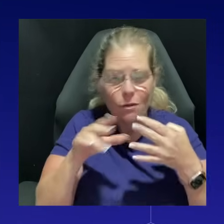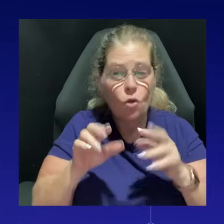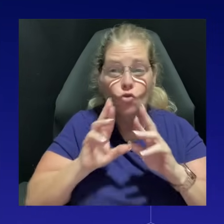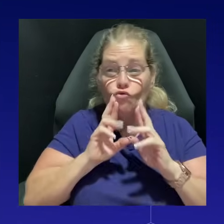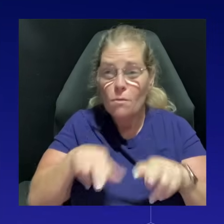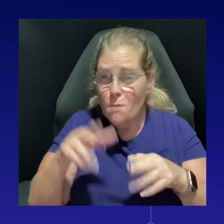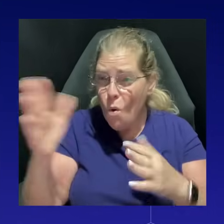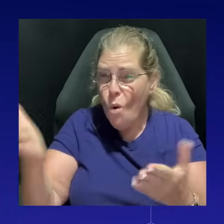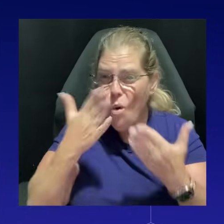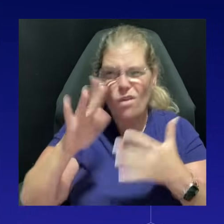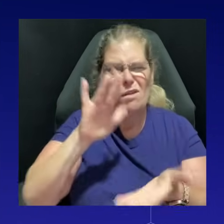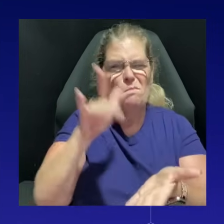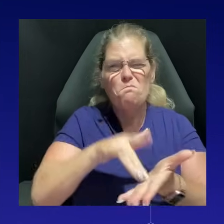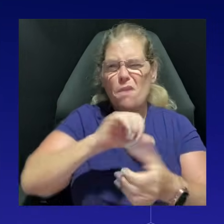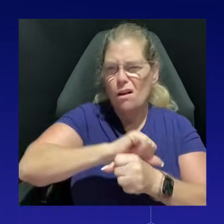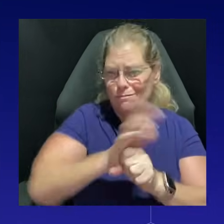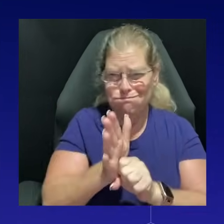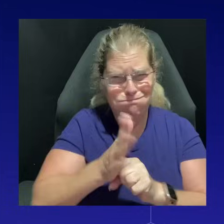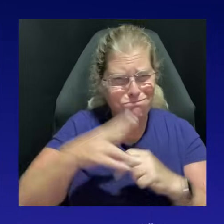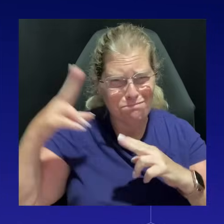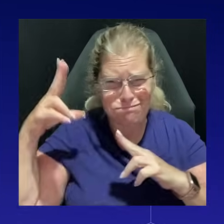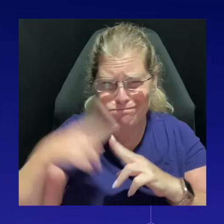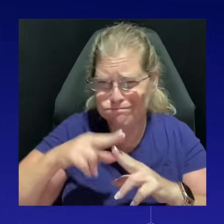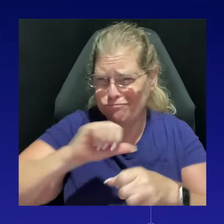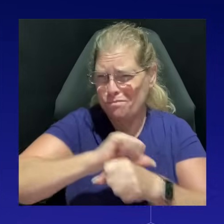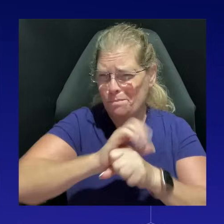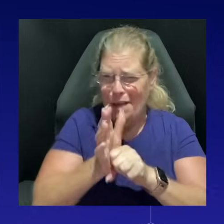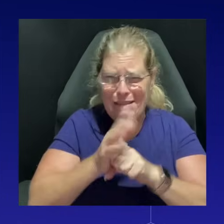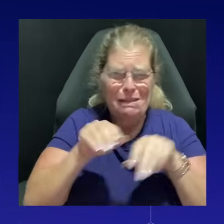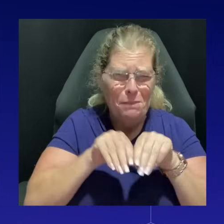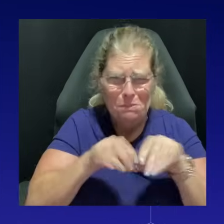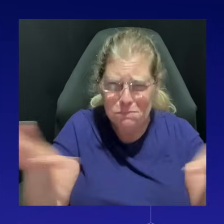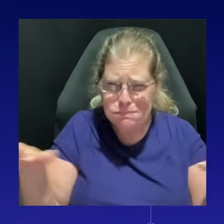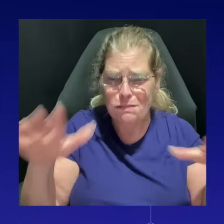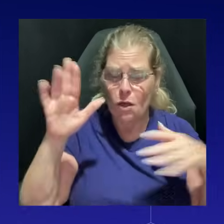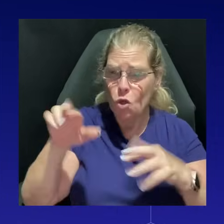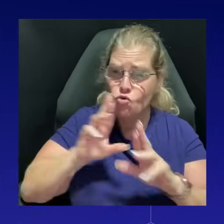the height of the pandemic, and I started getting reports. We had the vaccine out.